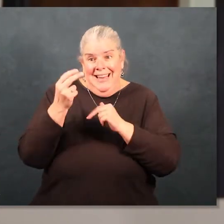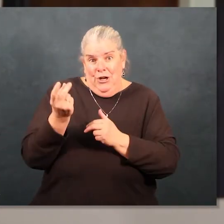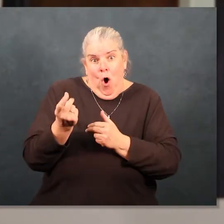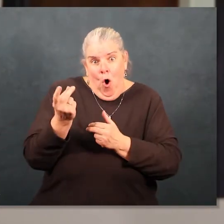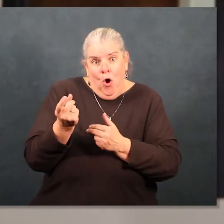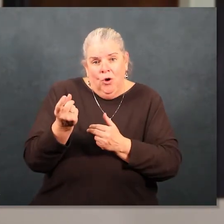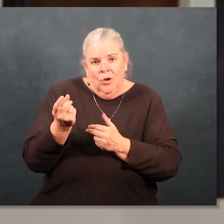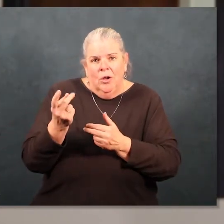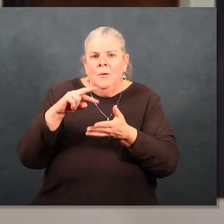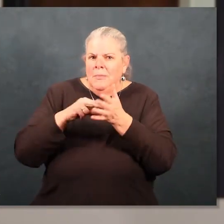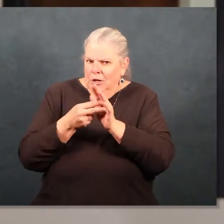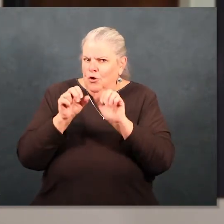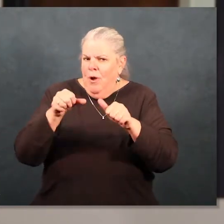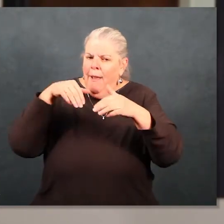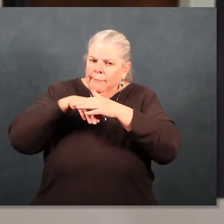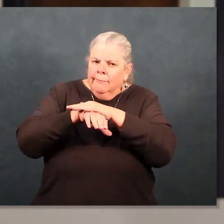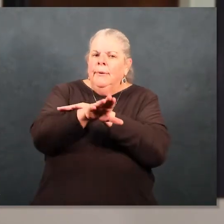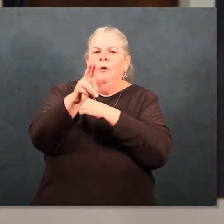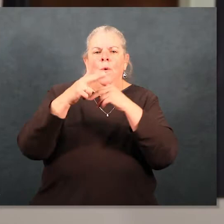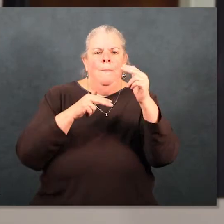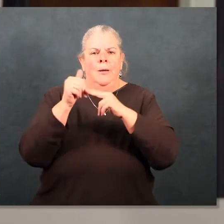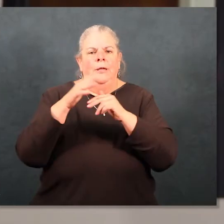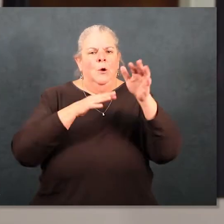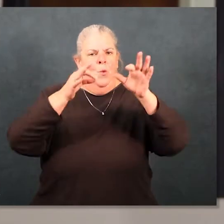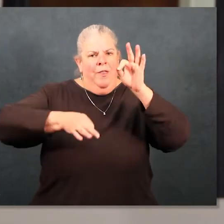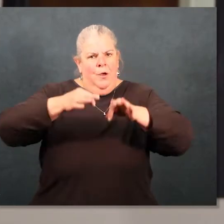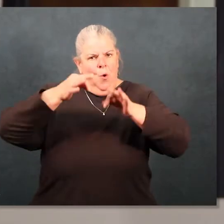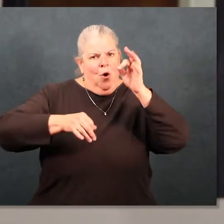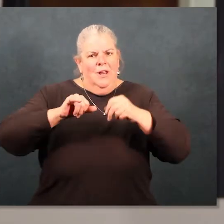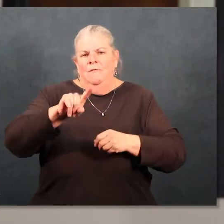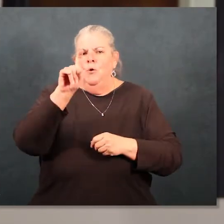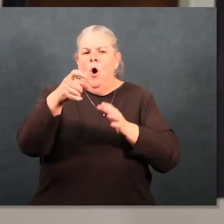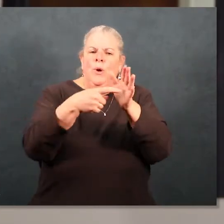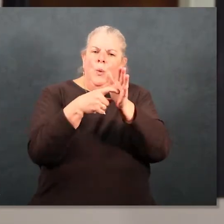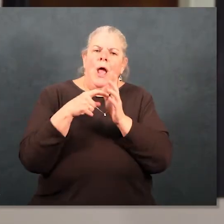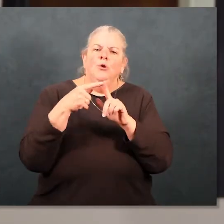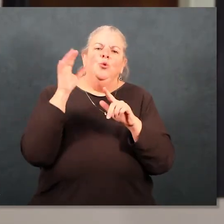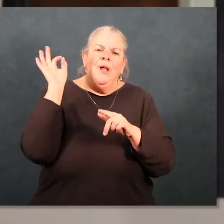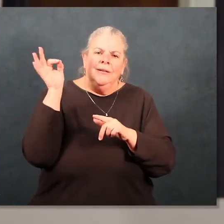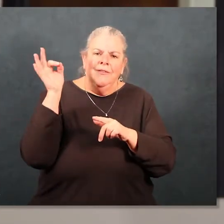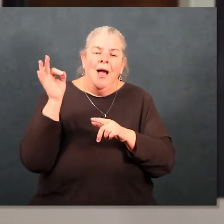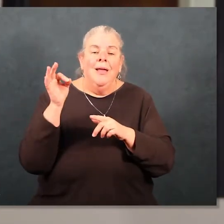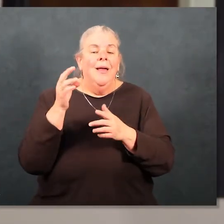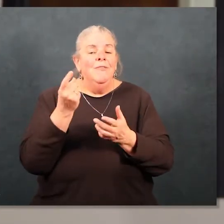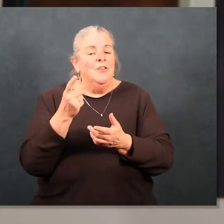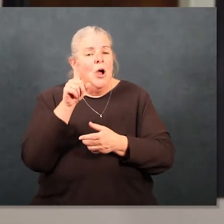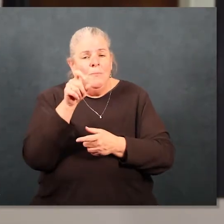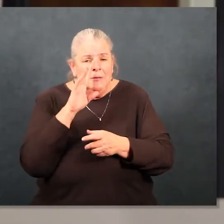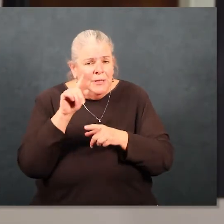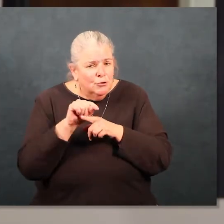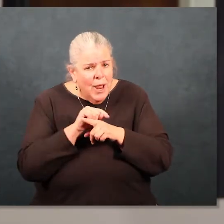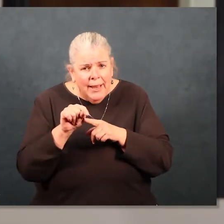into court with you if you need to testify. The dog needs to be trained. You need to go through a process